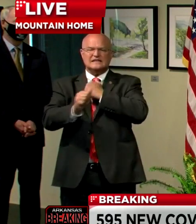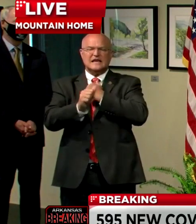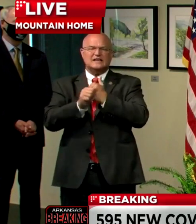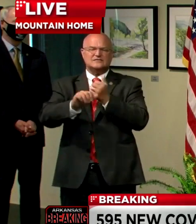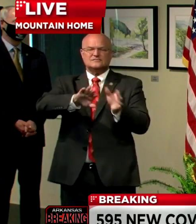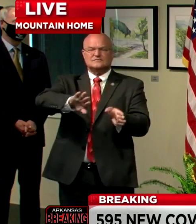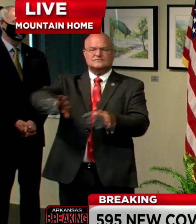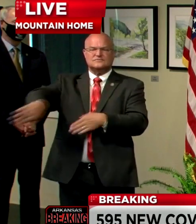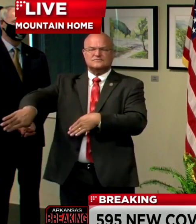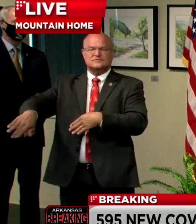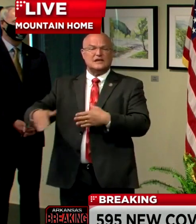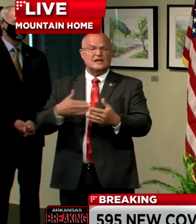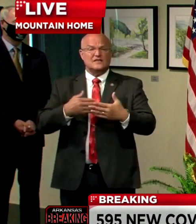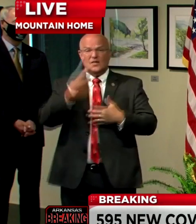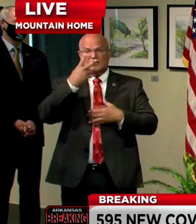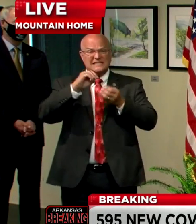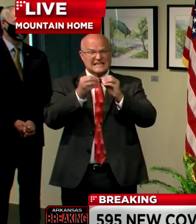CASES AMONGST PEOPLE THAT WE